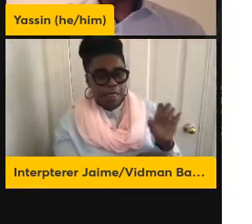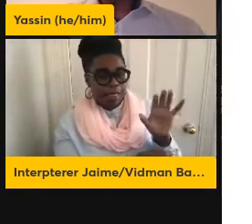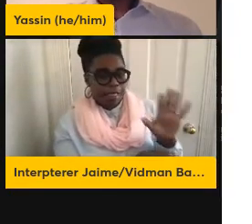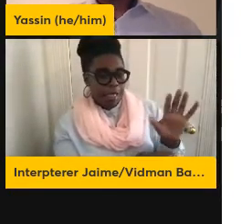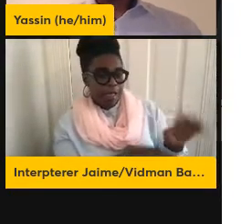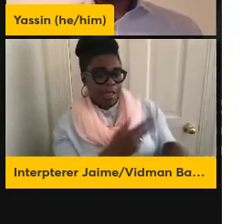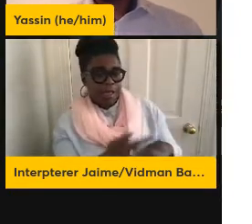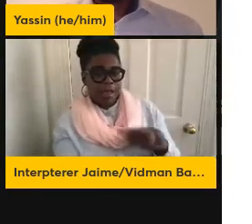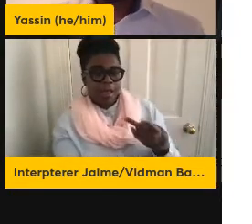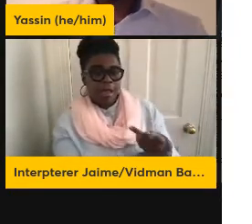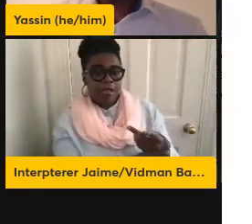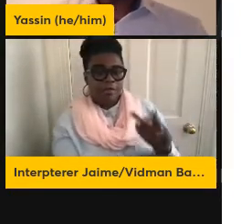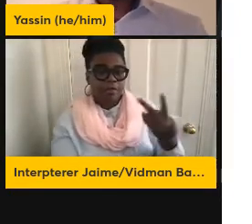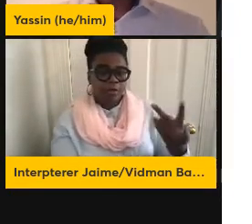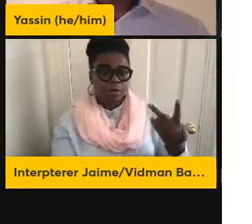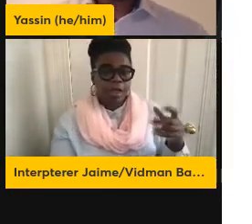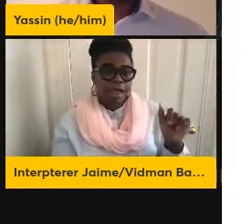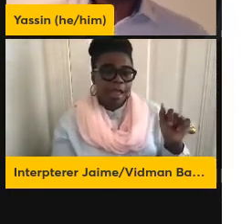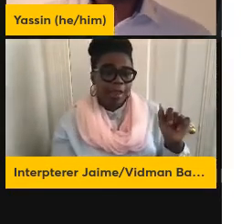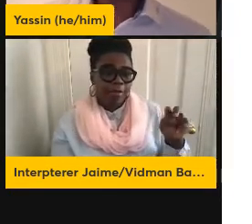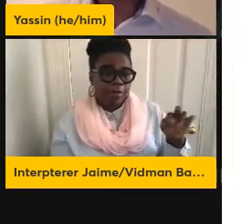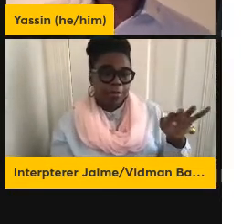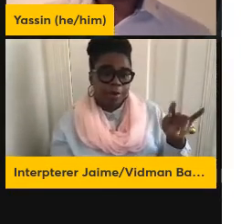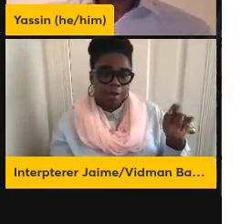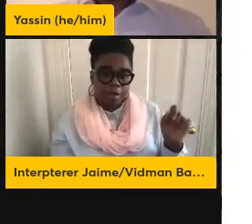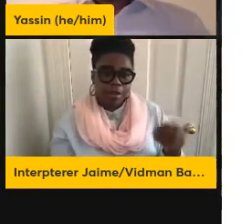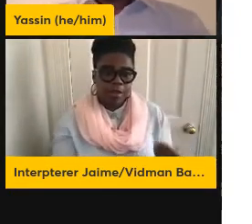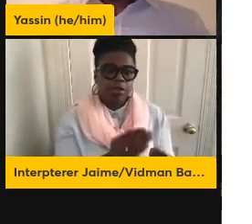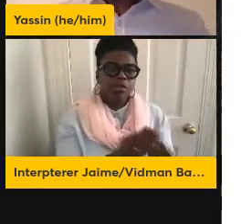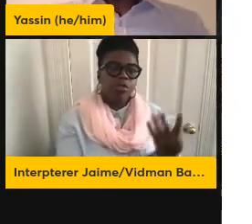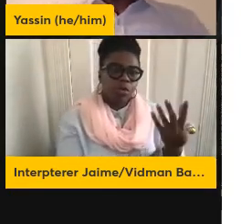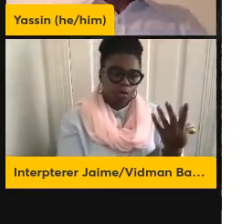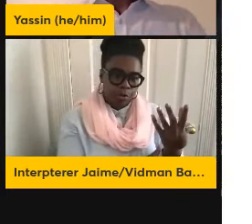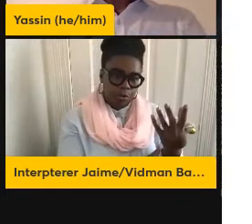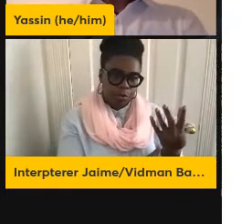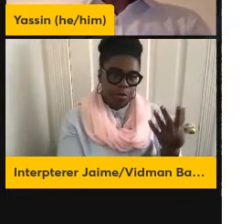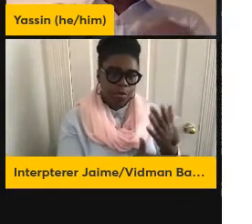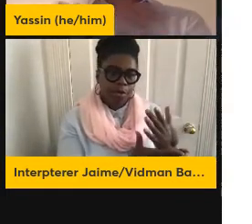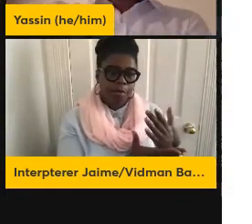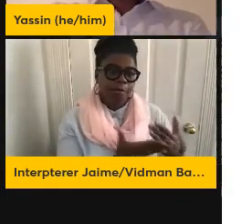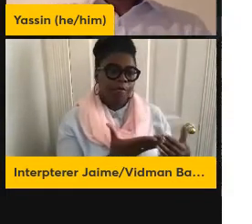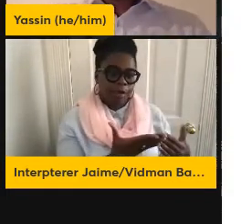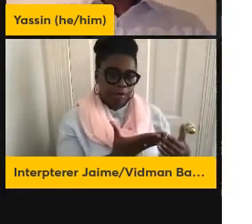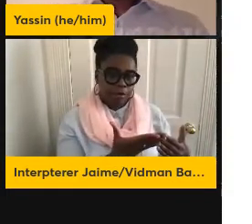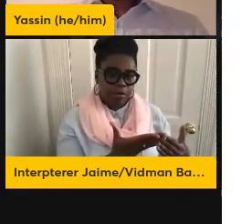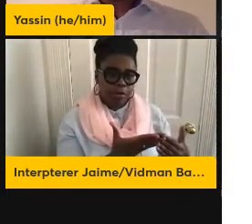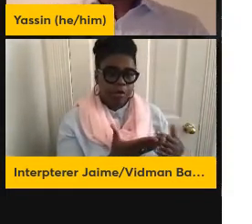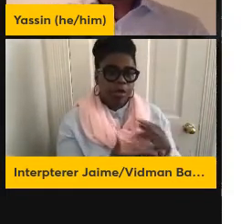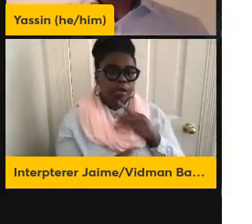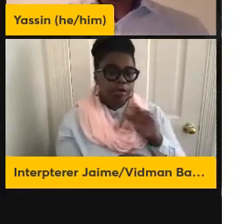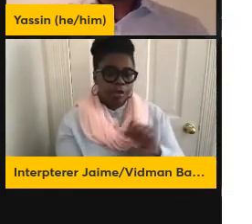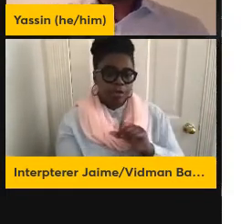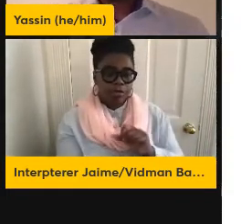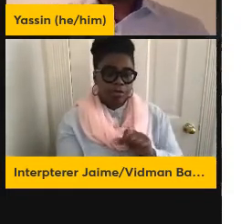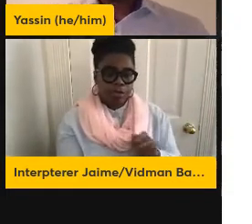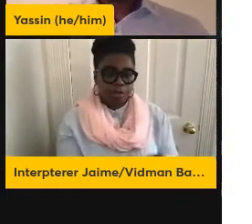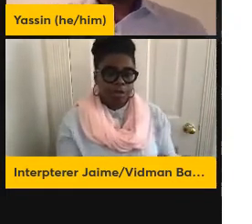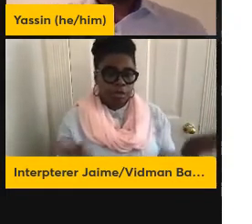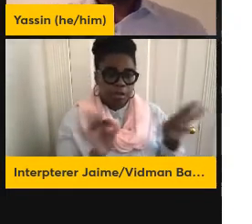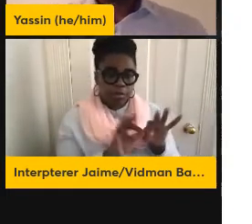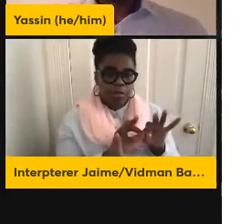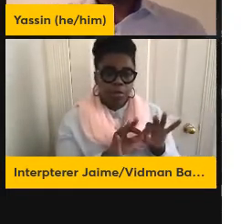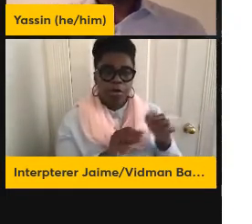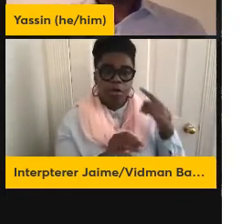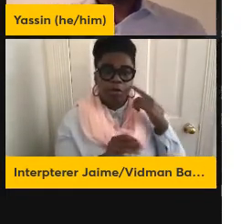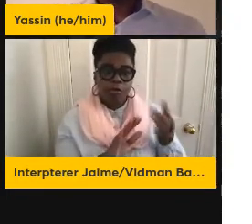cytokines is and for regulan, which is a growth factor that actually is important in maintenance of tissue integrity